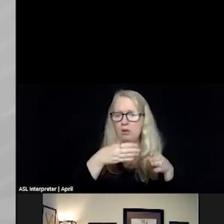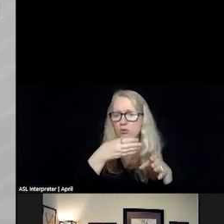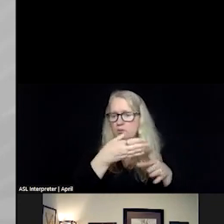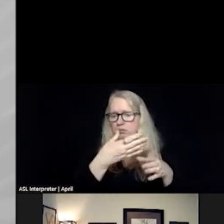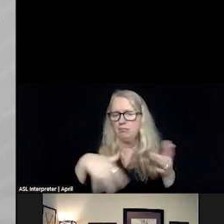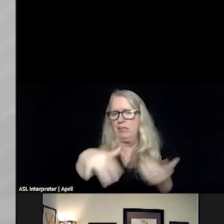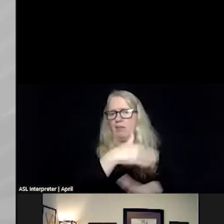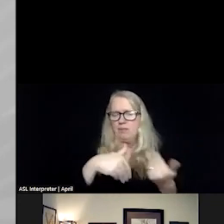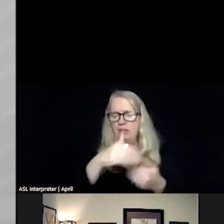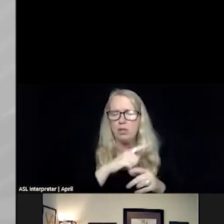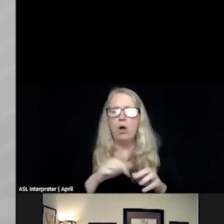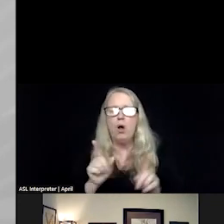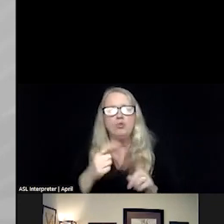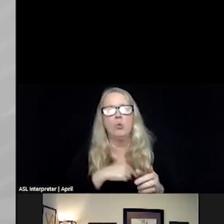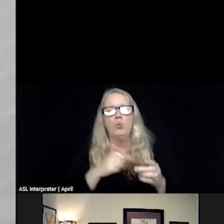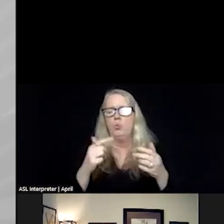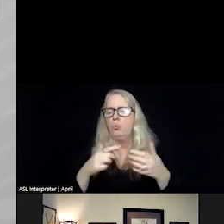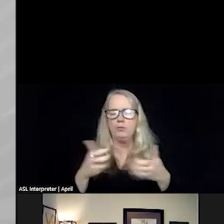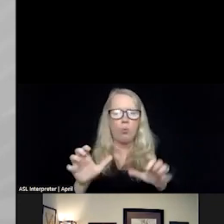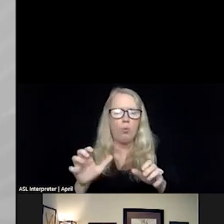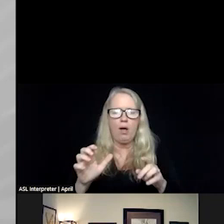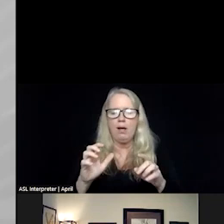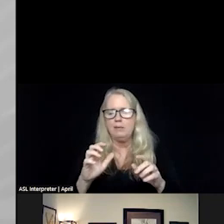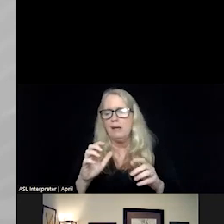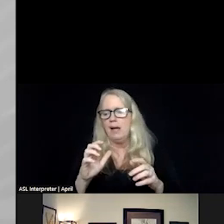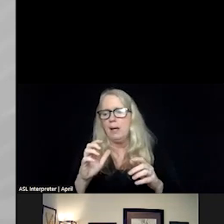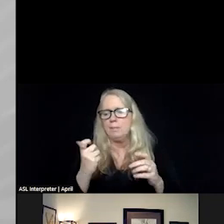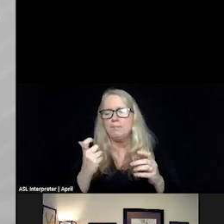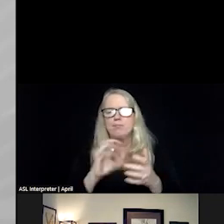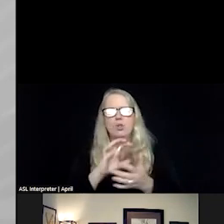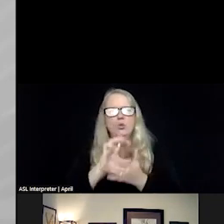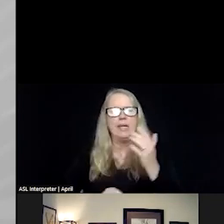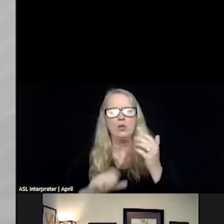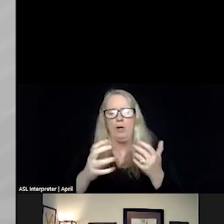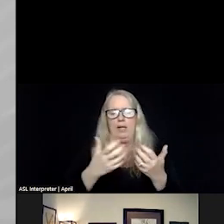WE ALSO DON'T WANT TO TAKE AWAY THE SENSE OF SAFETY AND SECURITY